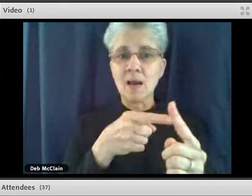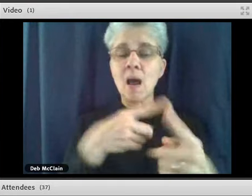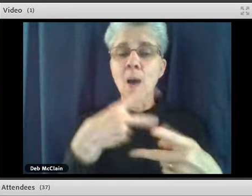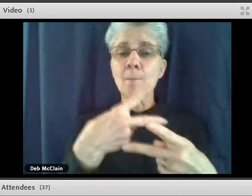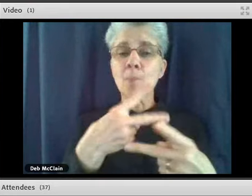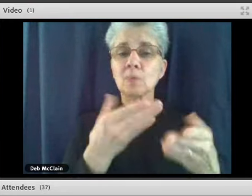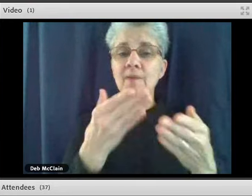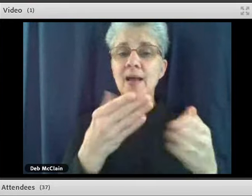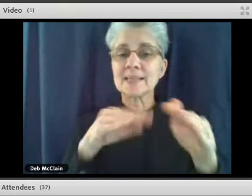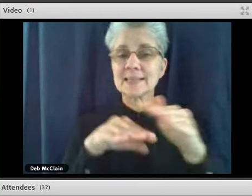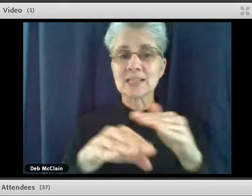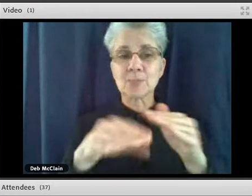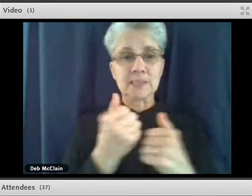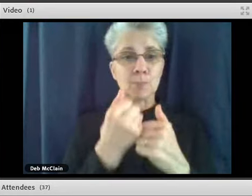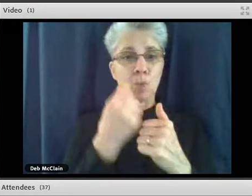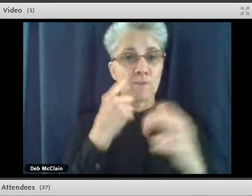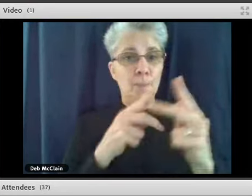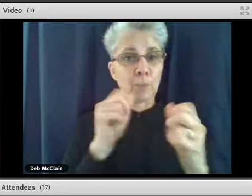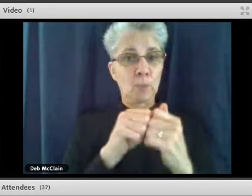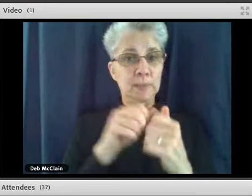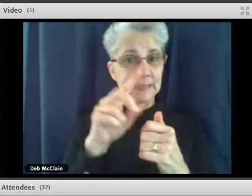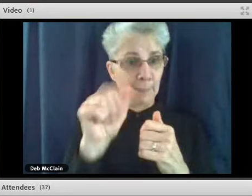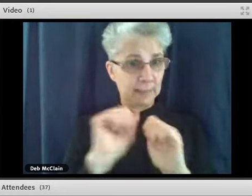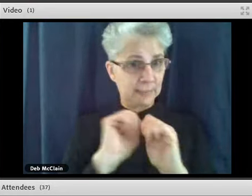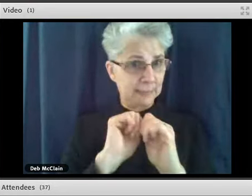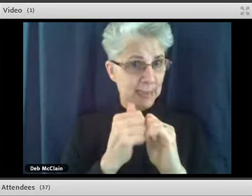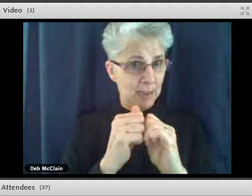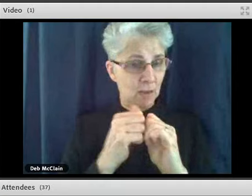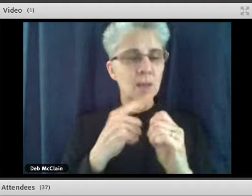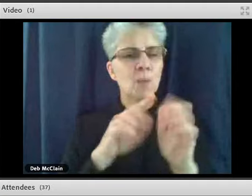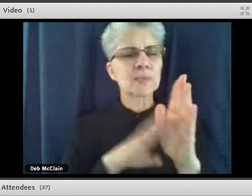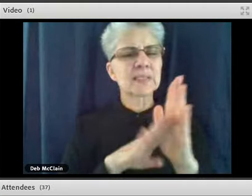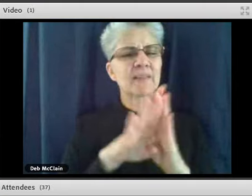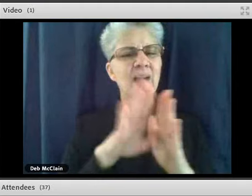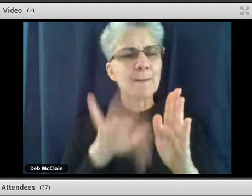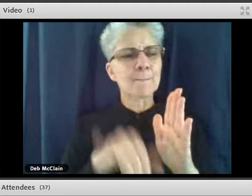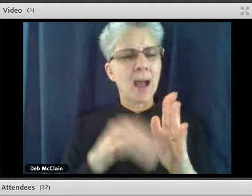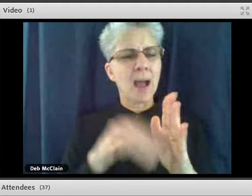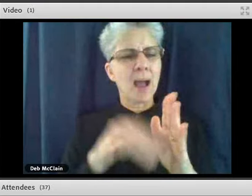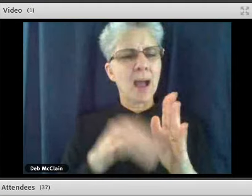to document how a given product provides accessibility support for people with disabilities.